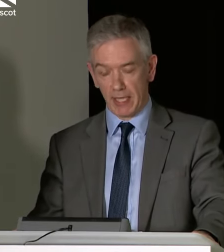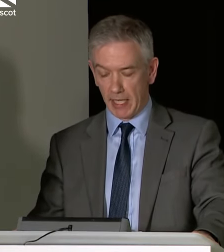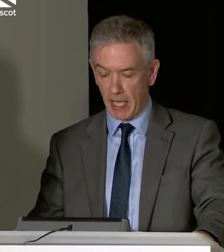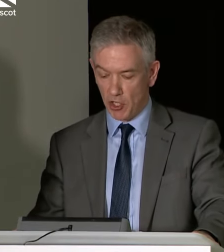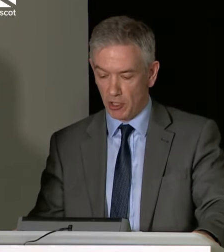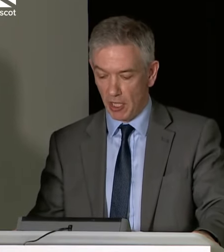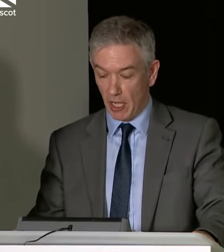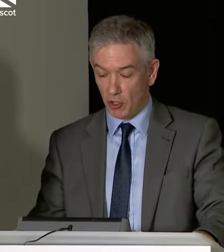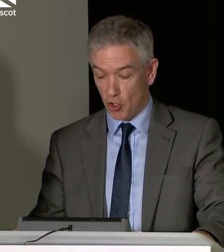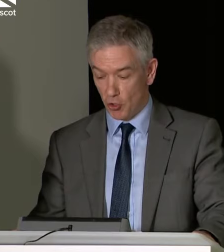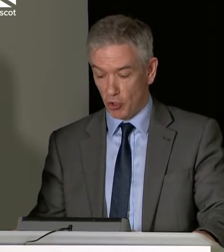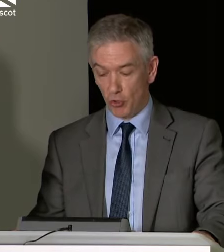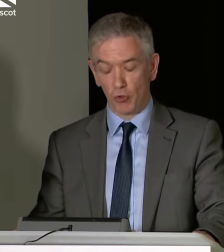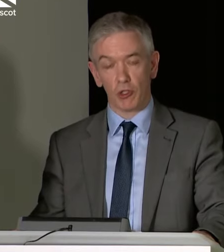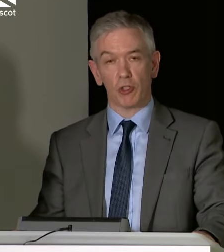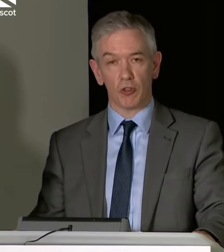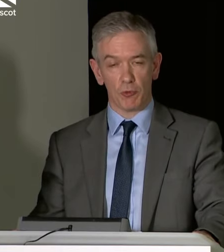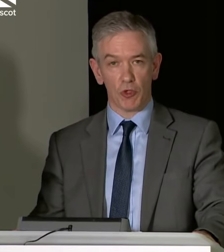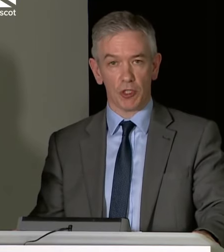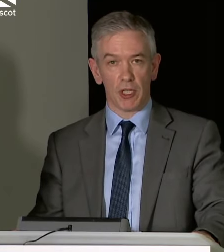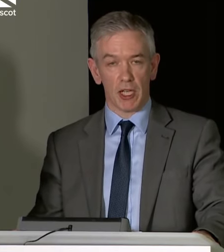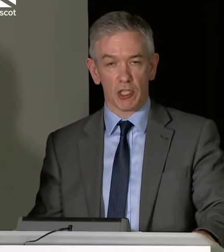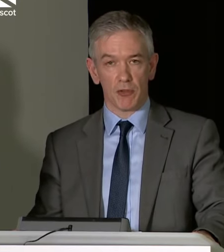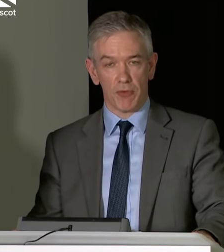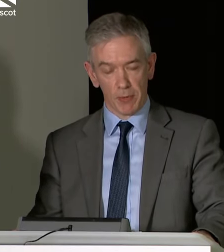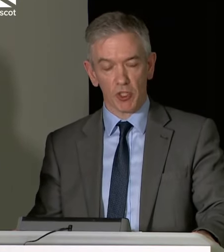dedication and ensure that you know that your contribution is very much